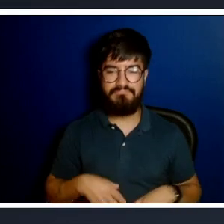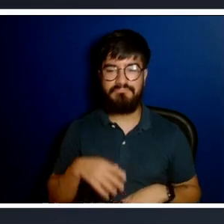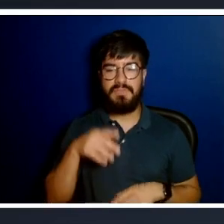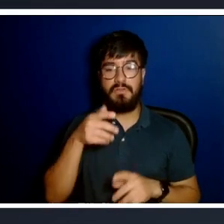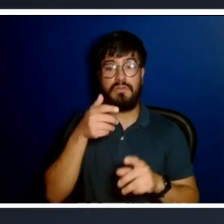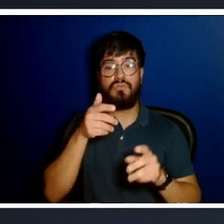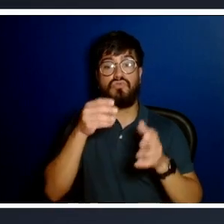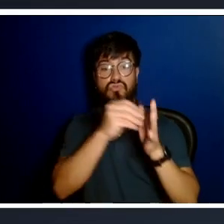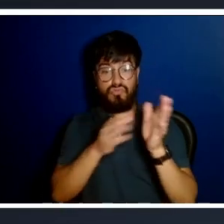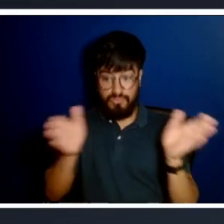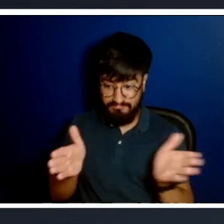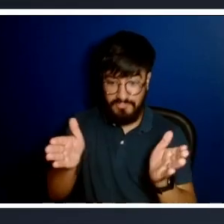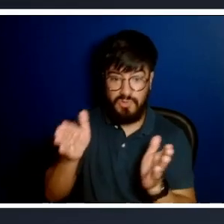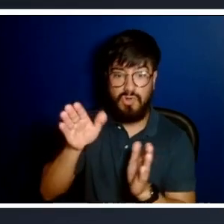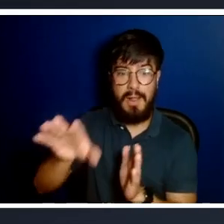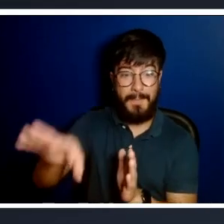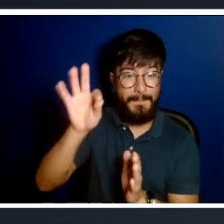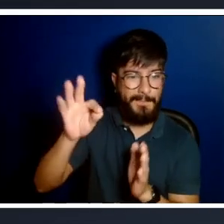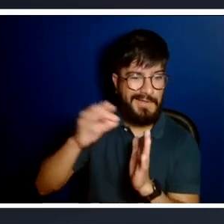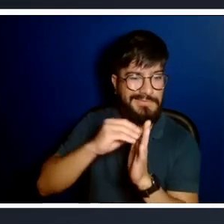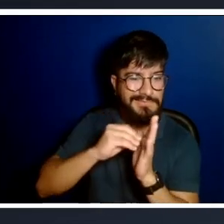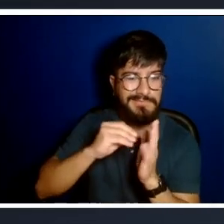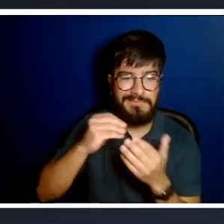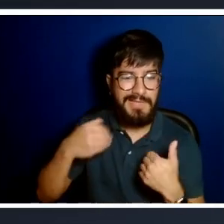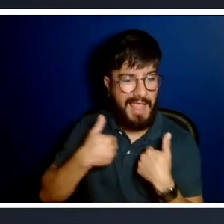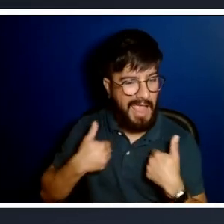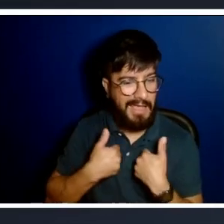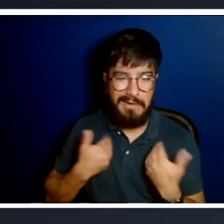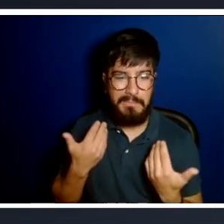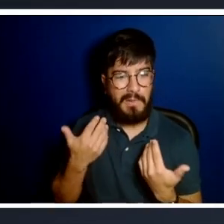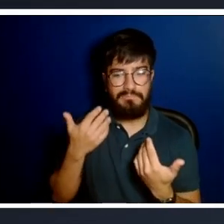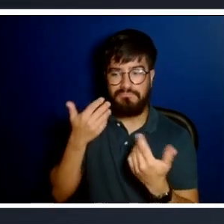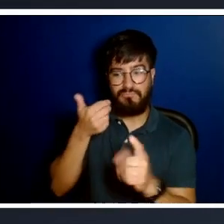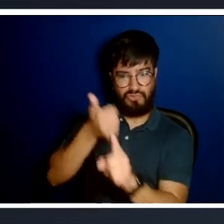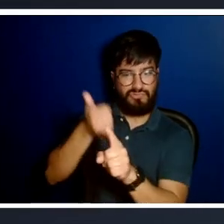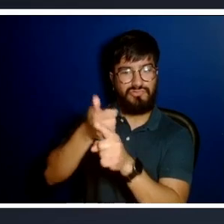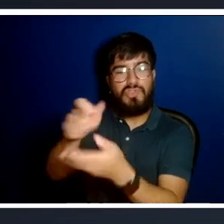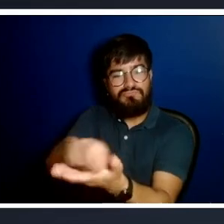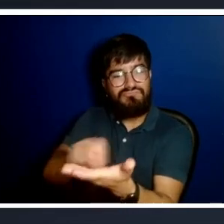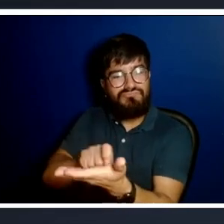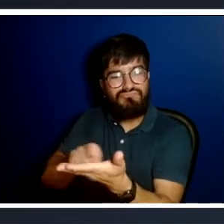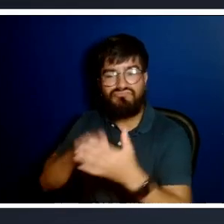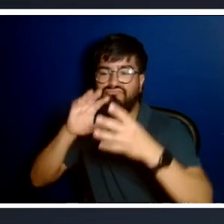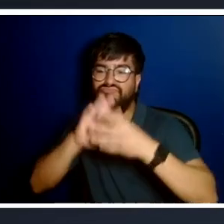and then write a story, write a story of the day in the life of the pinecones skink, also known as